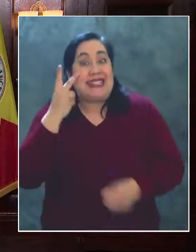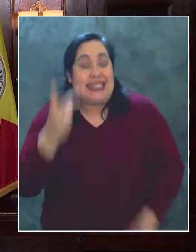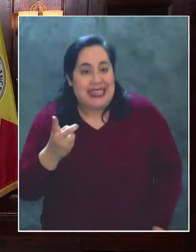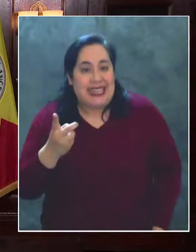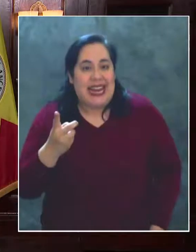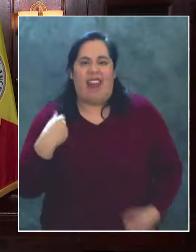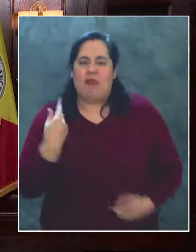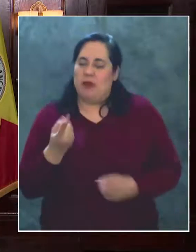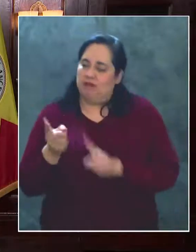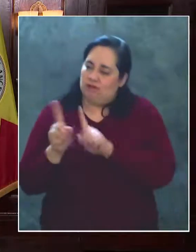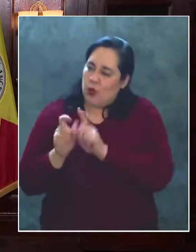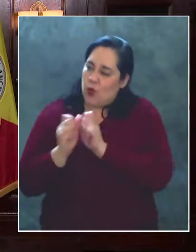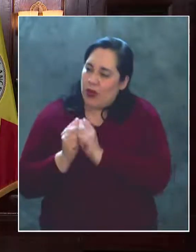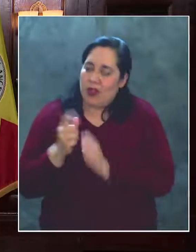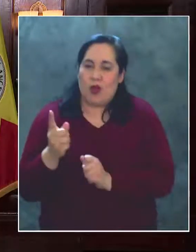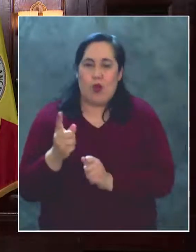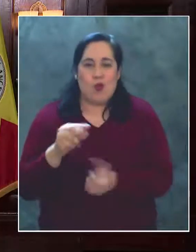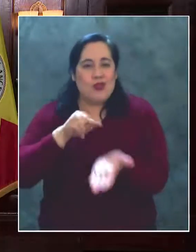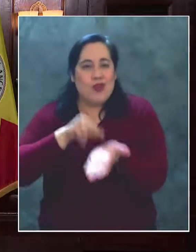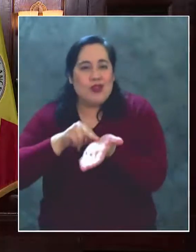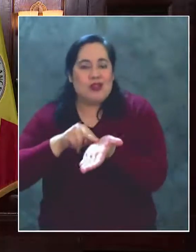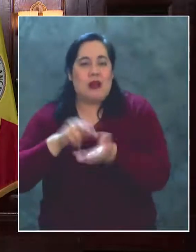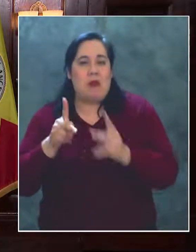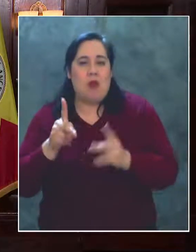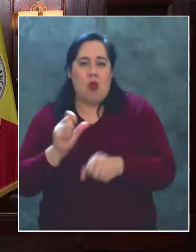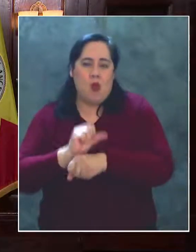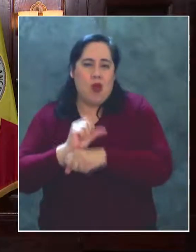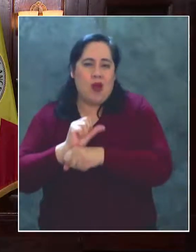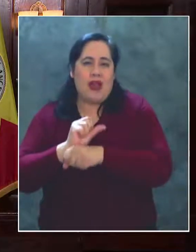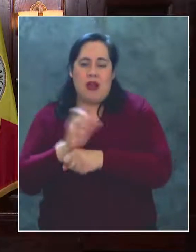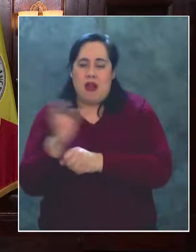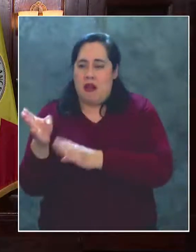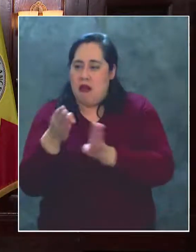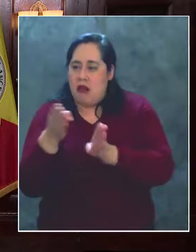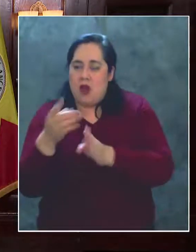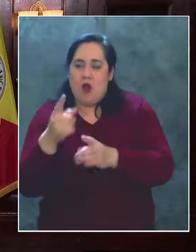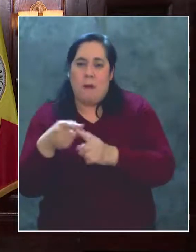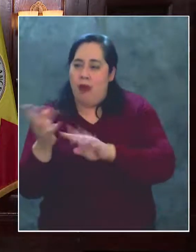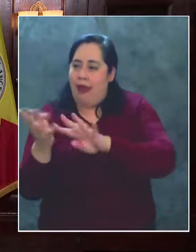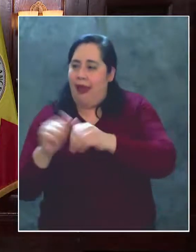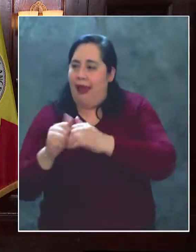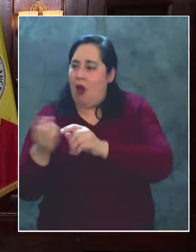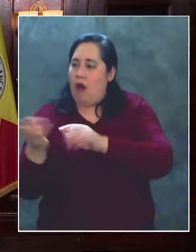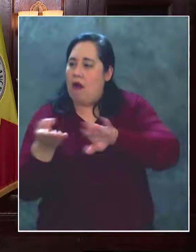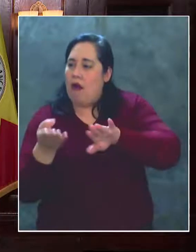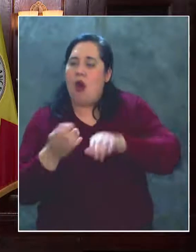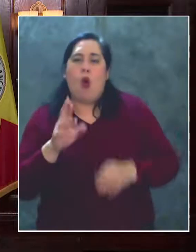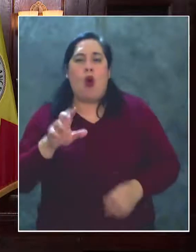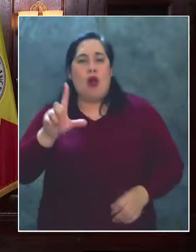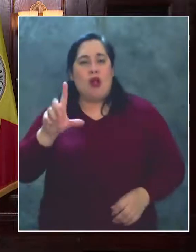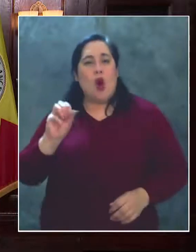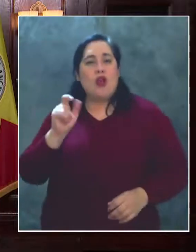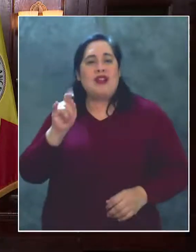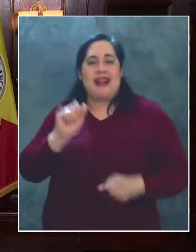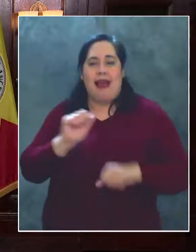IN FACT I'VE BEEN ALONGSIDE YOU. THE NEWSSER, THE PEOPLE WORK TO GO DIRECT TRAFFIC OR LOGITIC SPECIALIST.